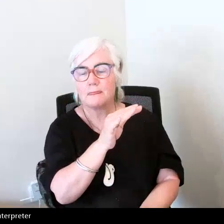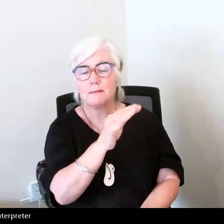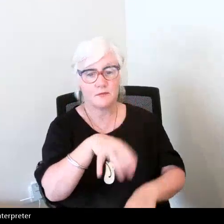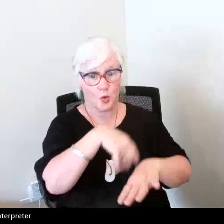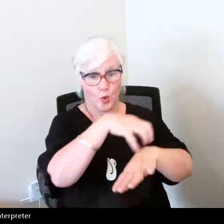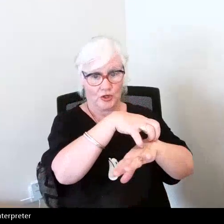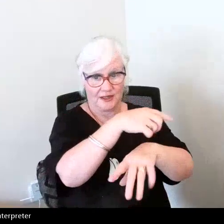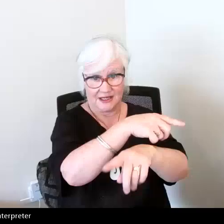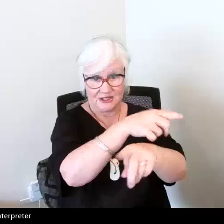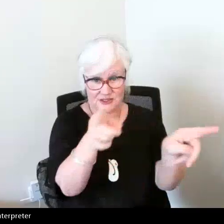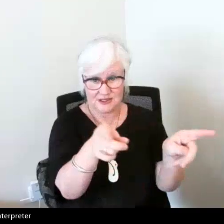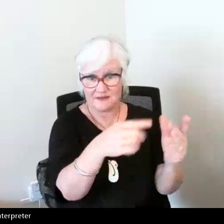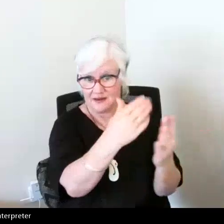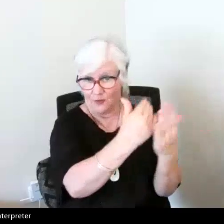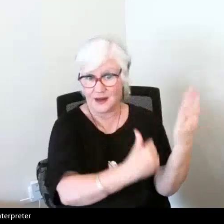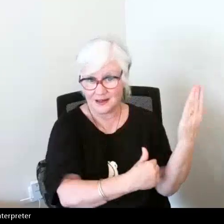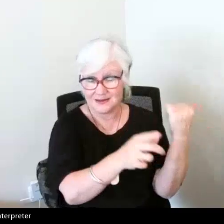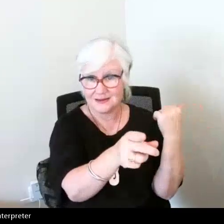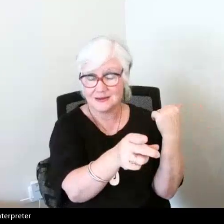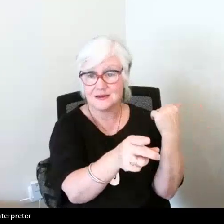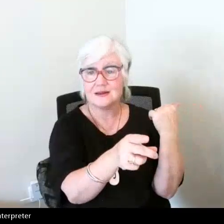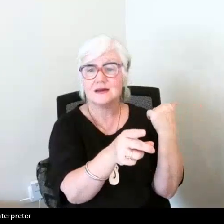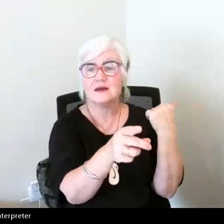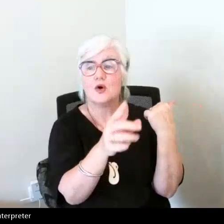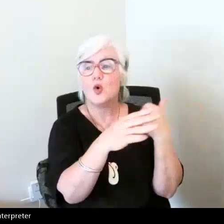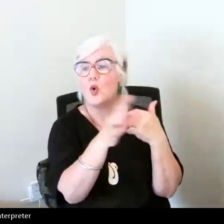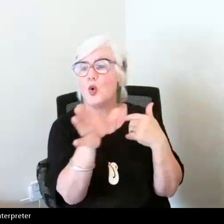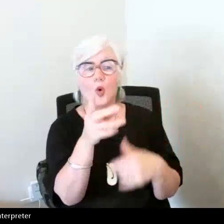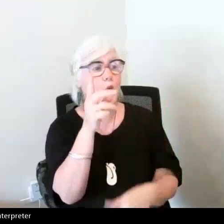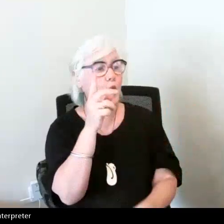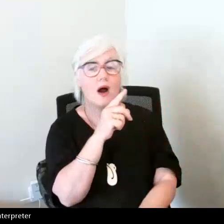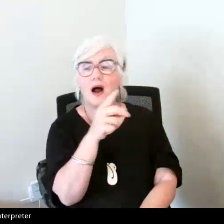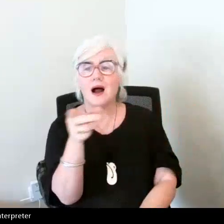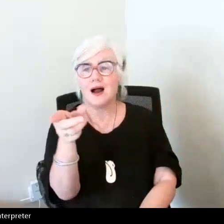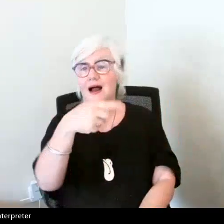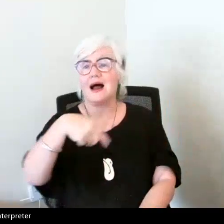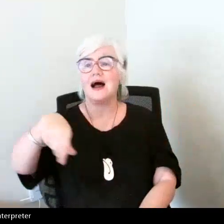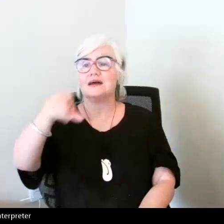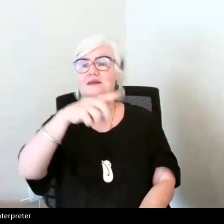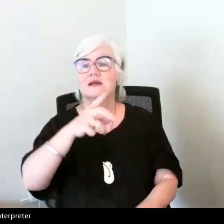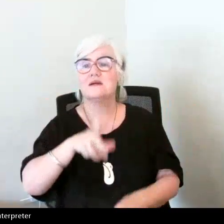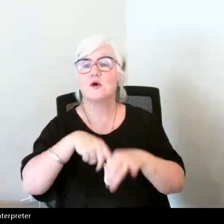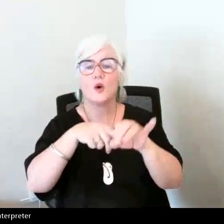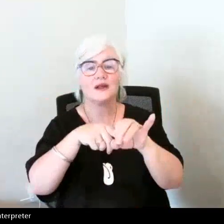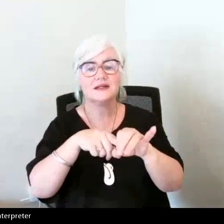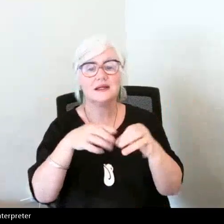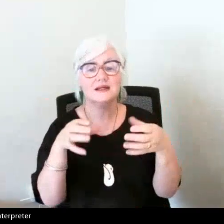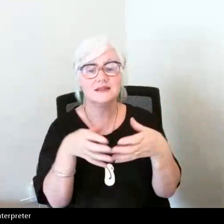that have been represented here today, or us in the quality team, and we'll share those contact